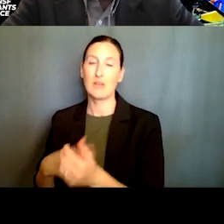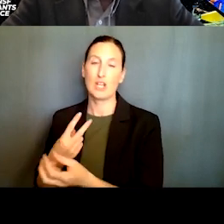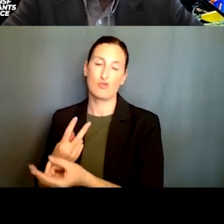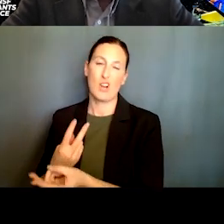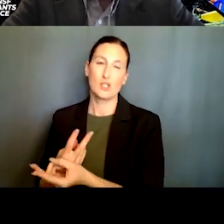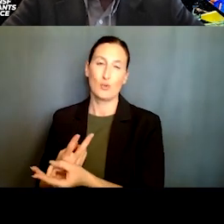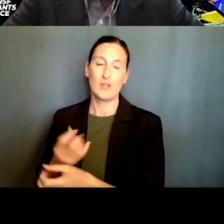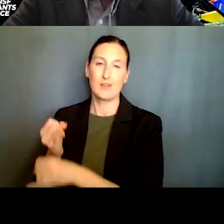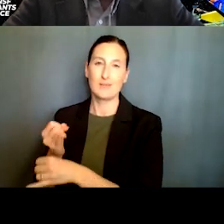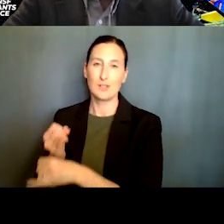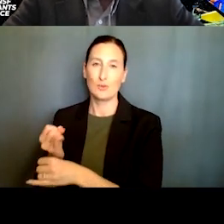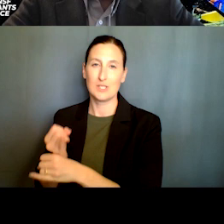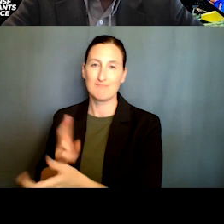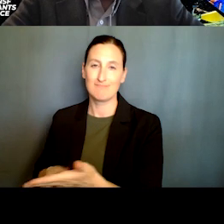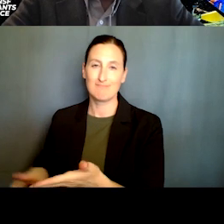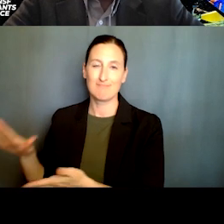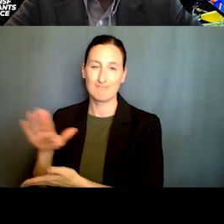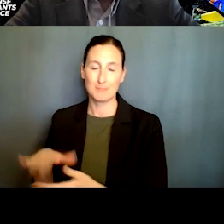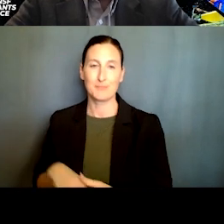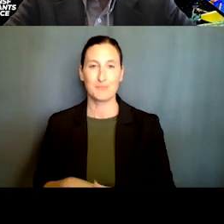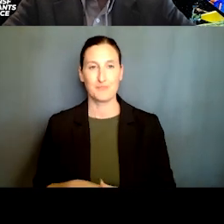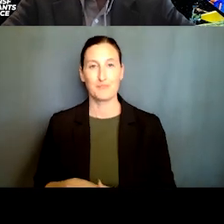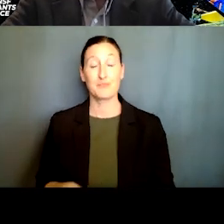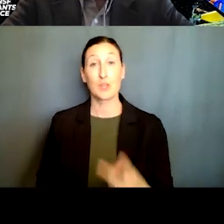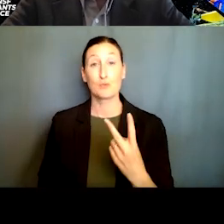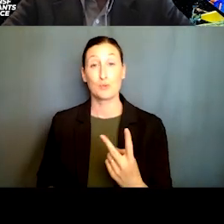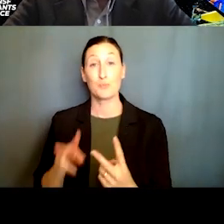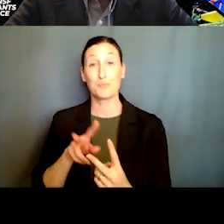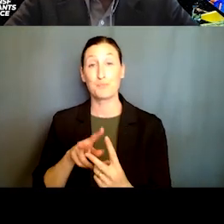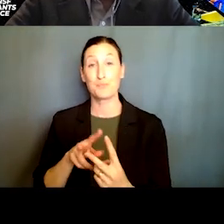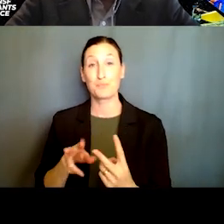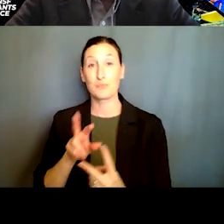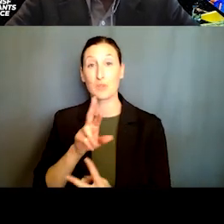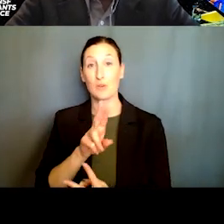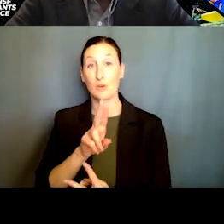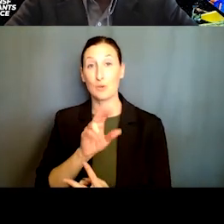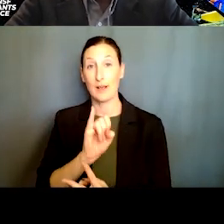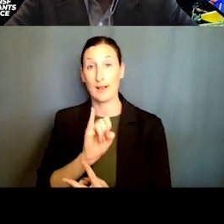This is facilitating research at primarily undergraduate institutions. There's two types, there's RUI,